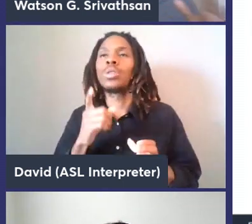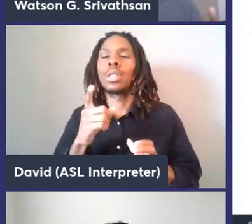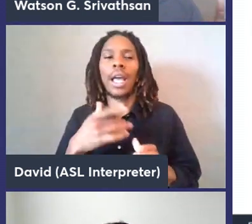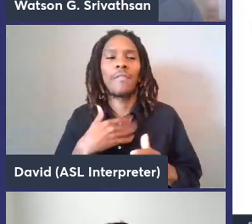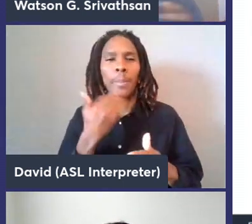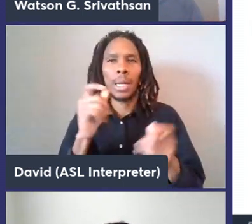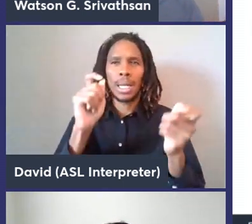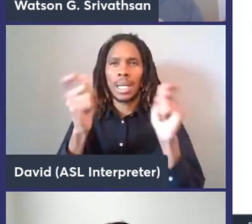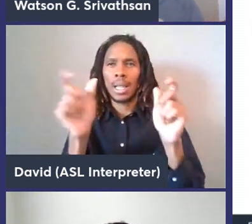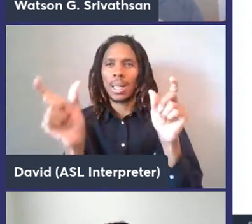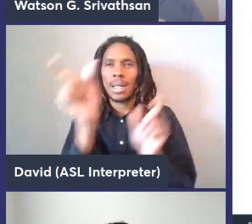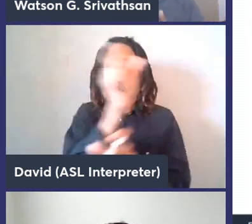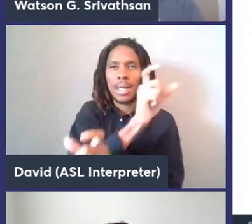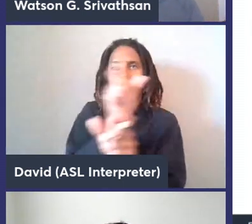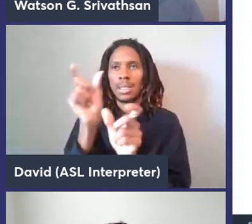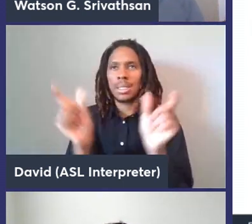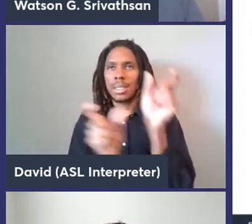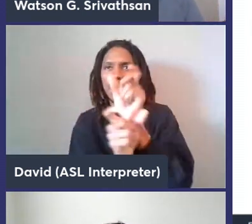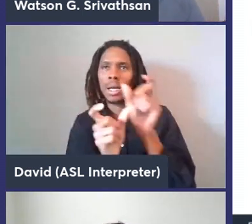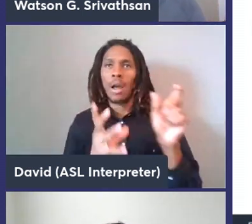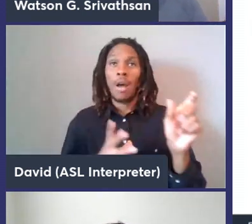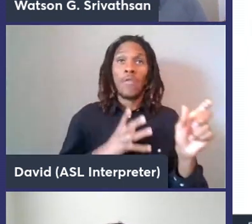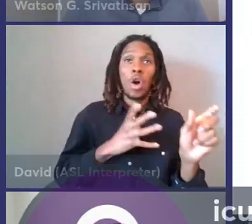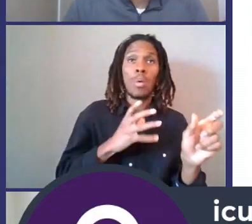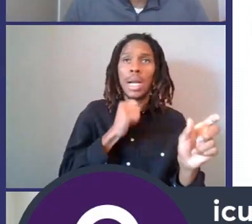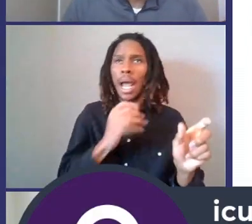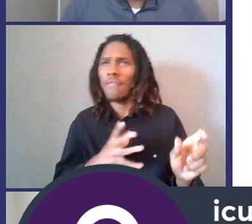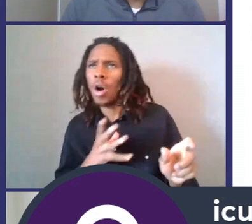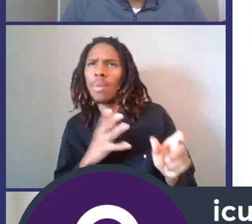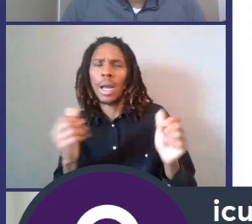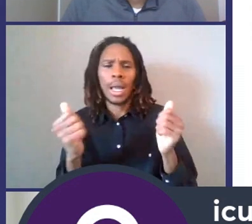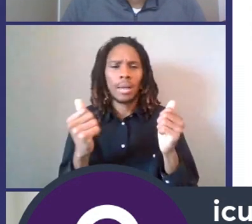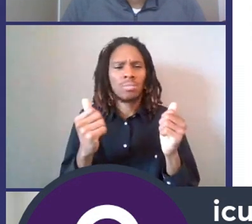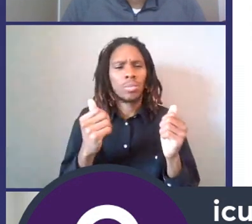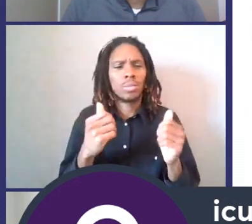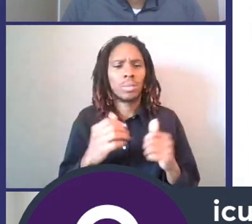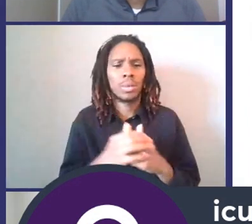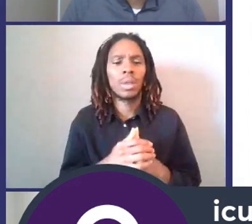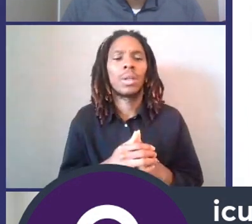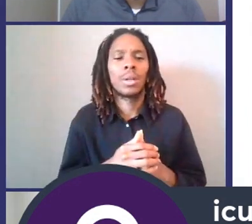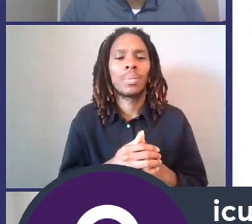using Amazon Translate's new various tools. Now, a couple of questions we have from the chat,